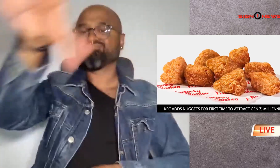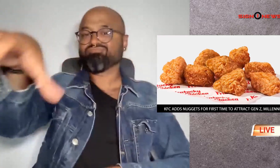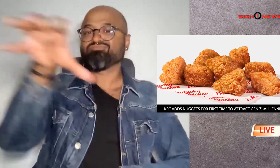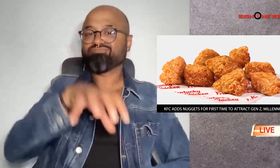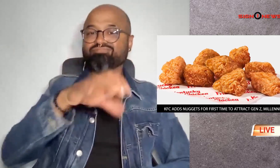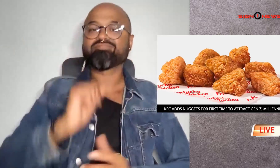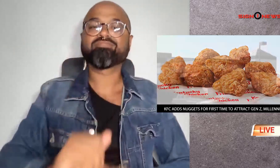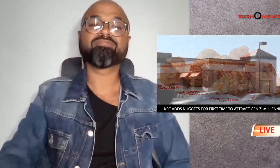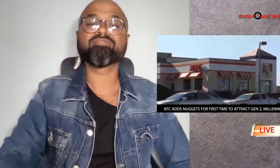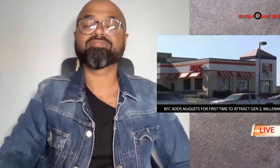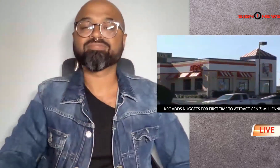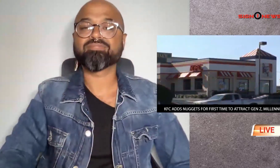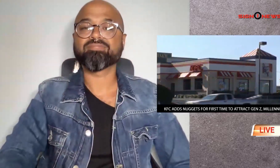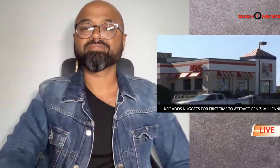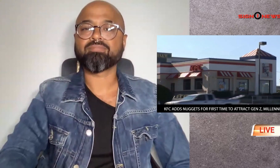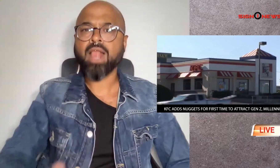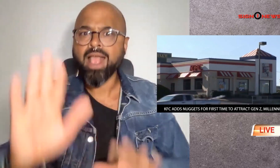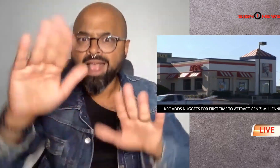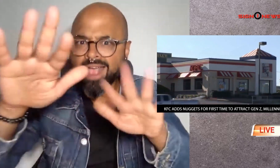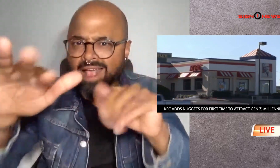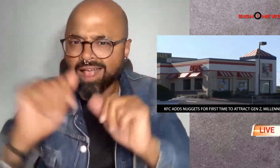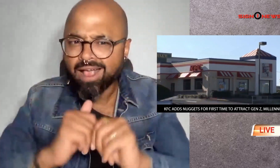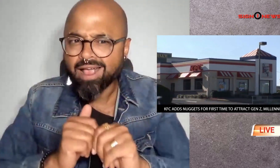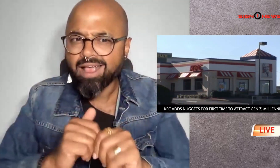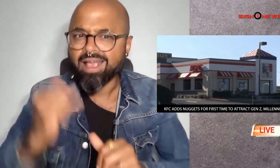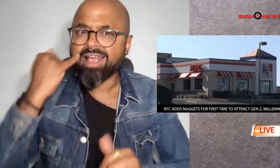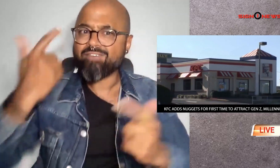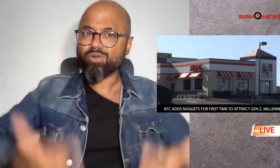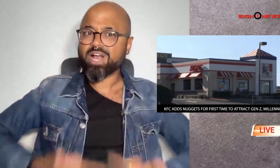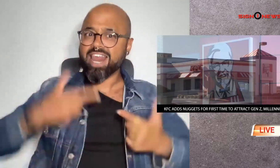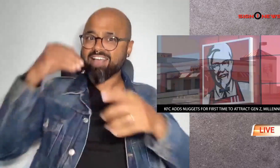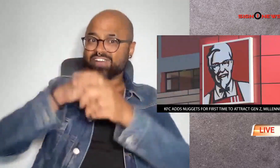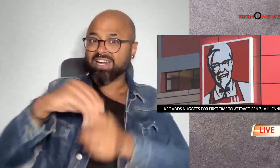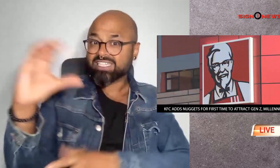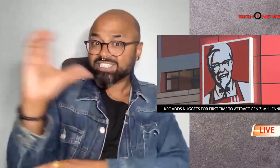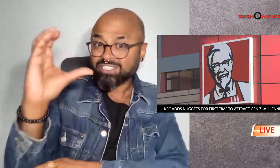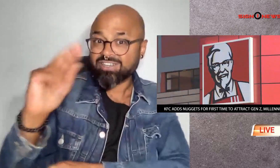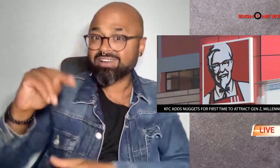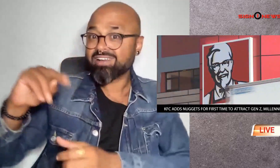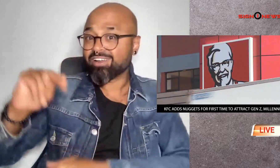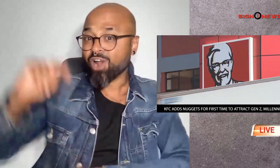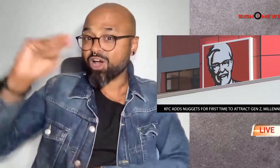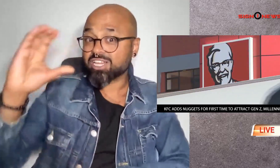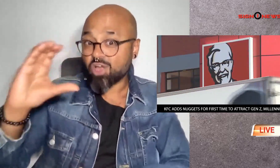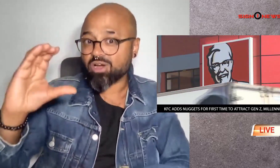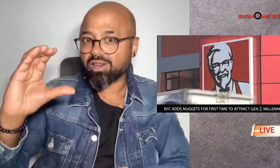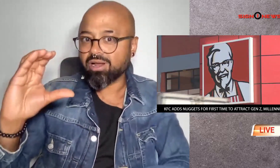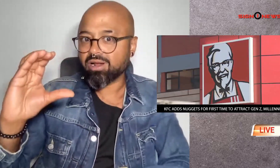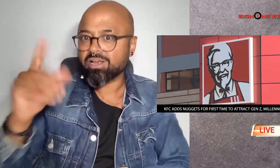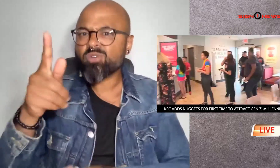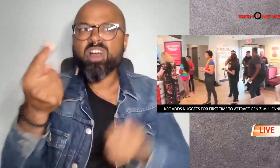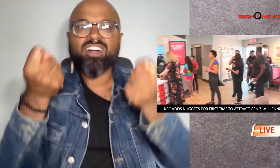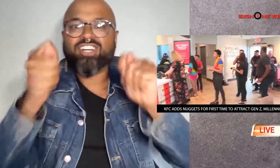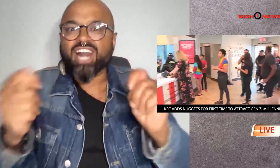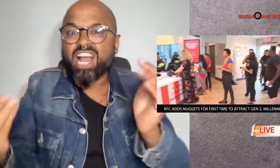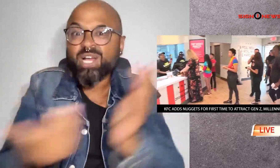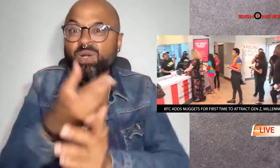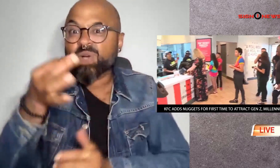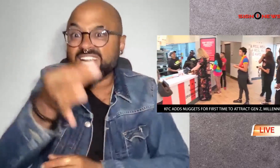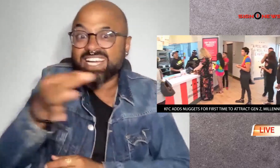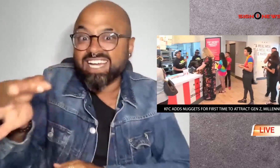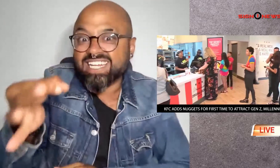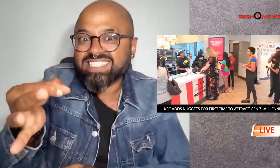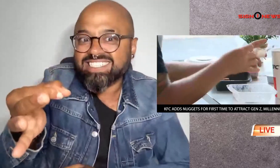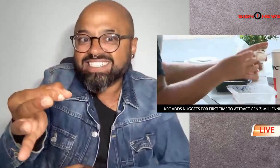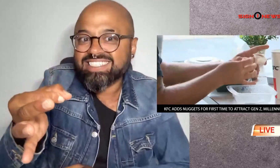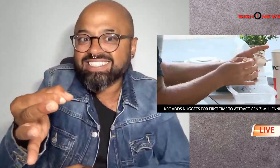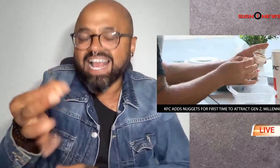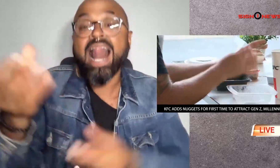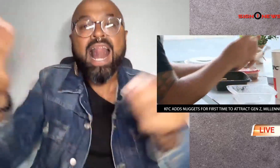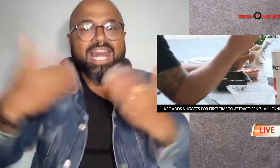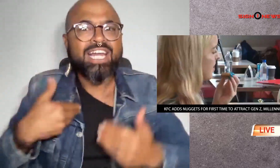for restaurants and hey if you live in Charlotte North Carolina and you try the new nuggets